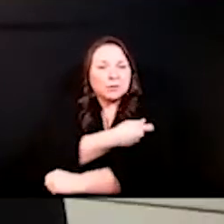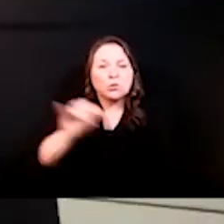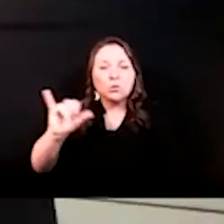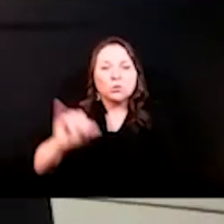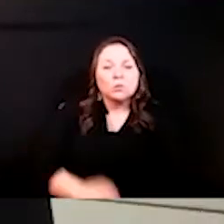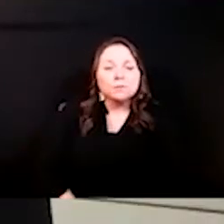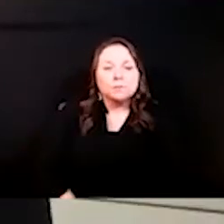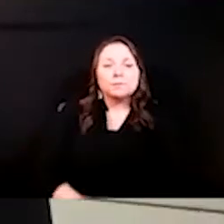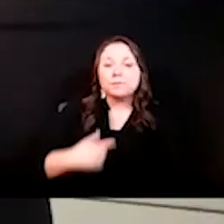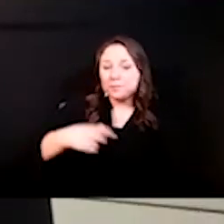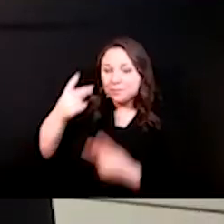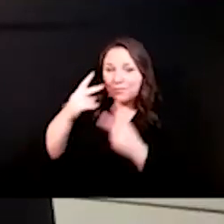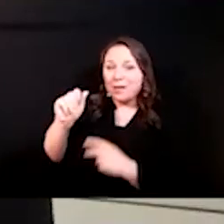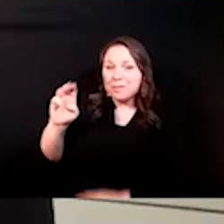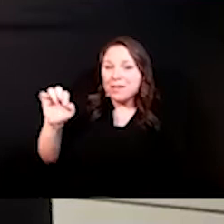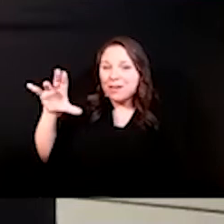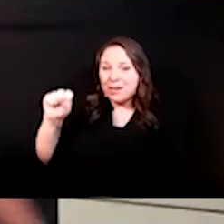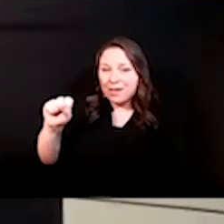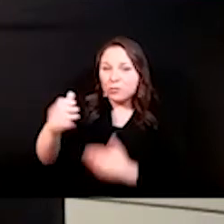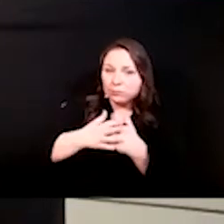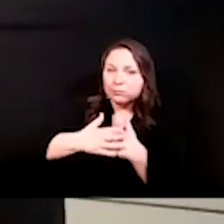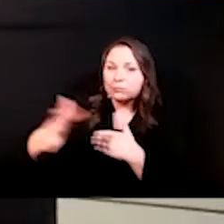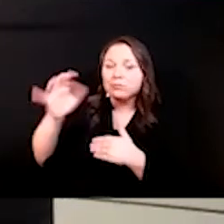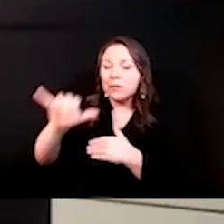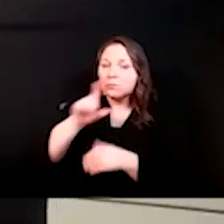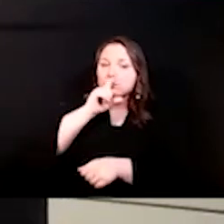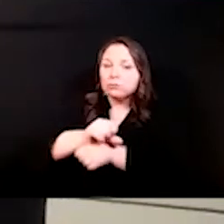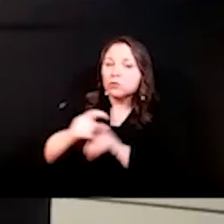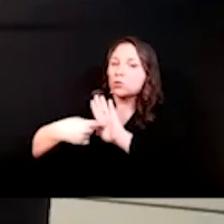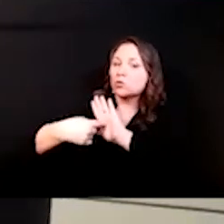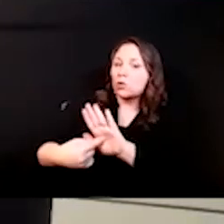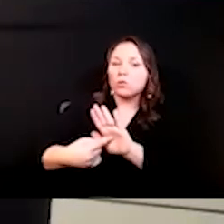VACCINATIONS. » AS WE LOOK AT AMERICARES IS PLANNING TO DO MOVING FORWARD AND THIS REALLY IS AS YOU